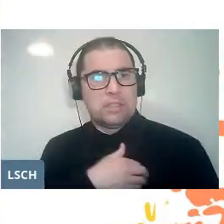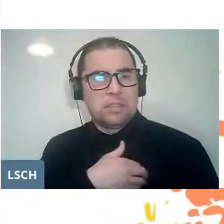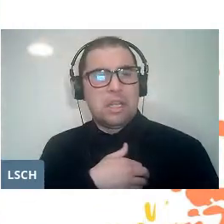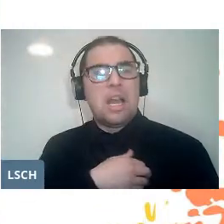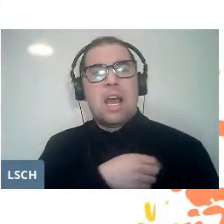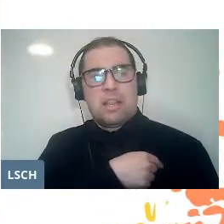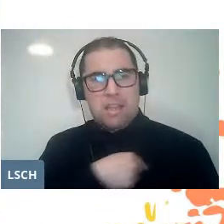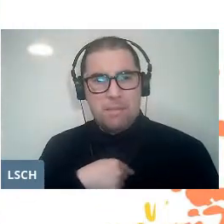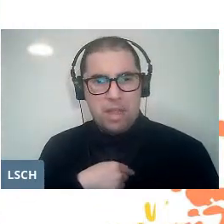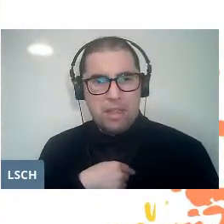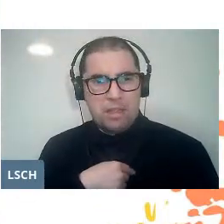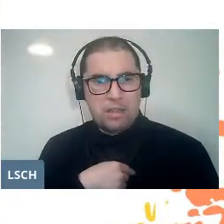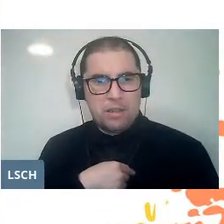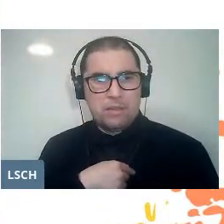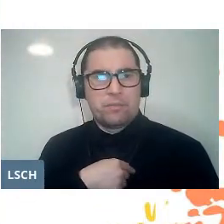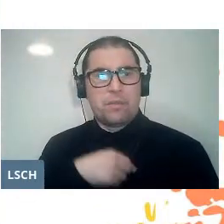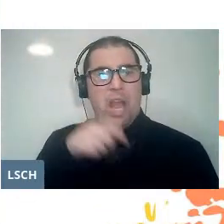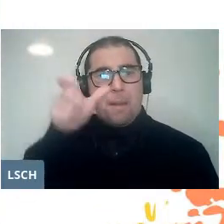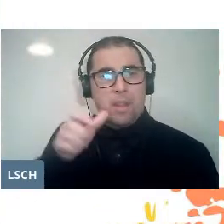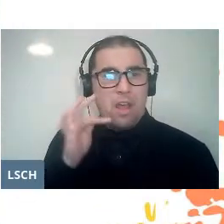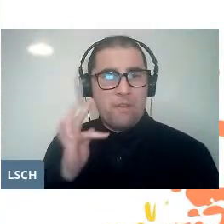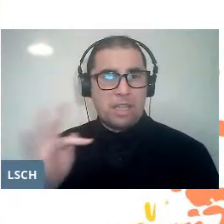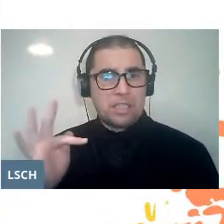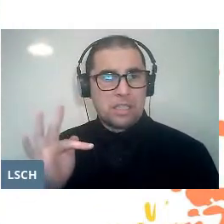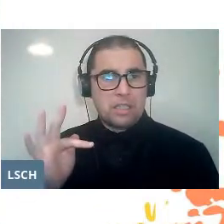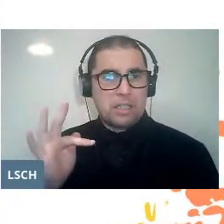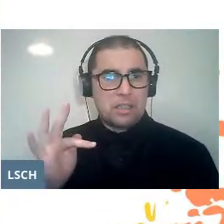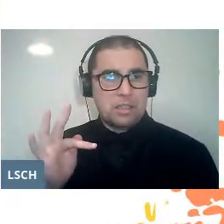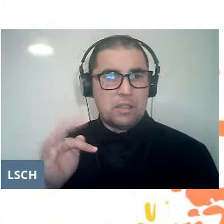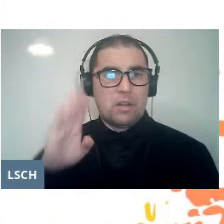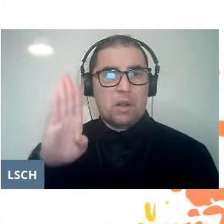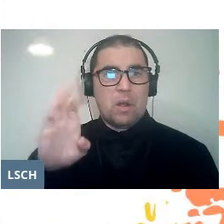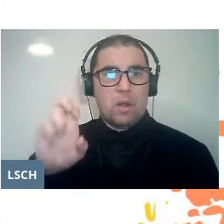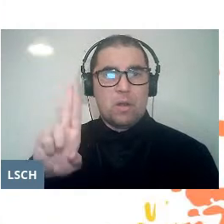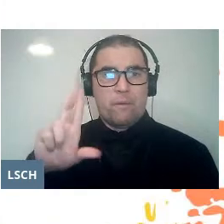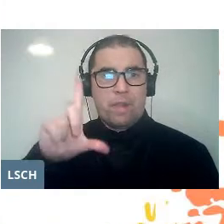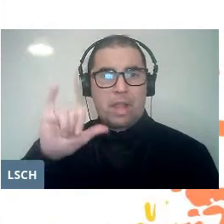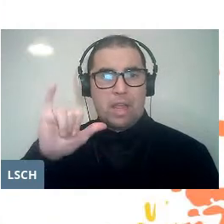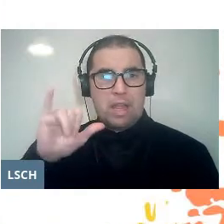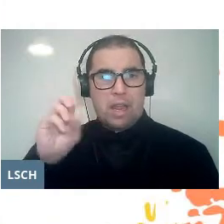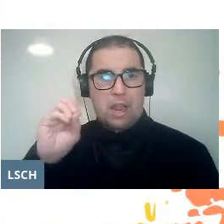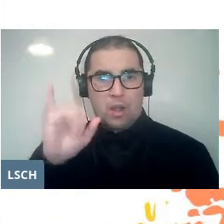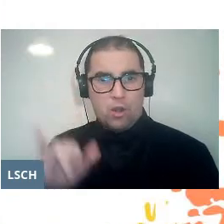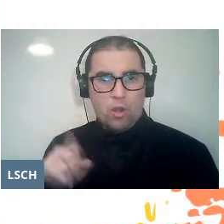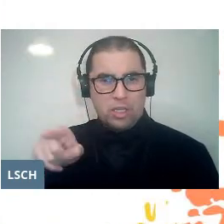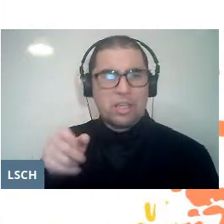of the French composer Héctor Berlioz, because it represents a very interesting change